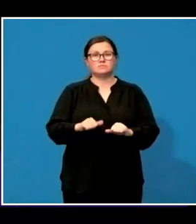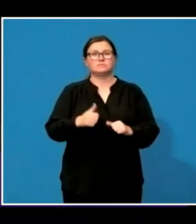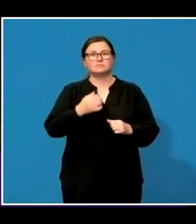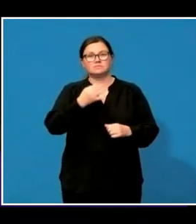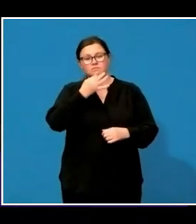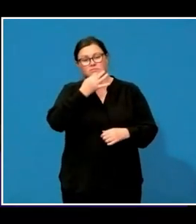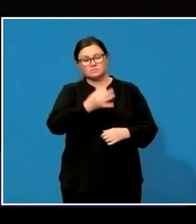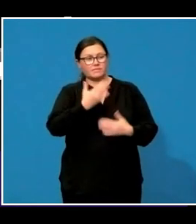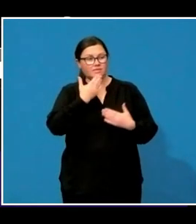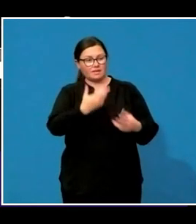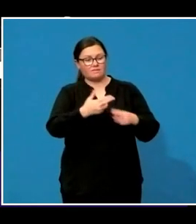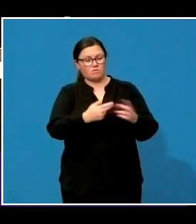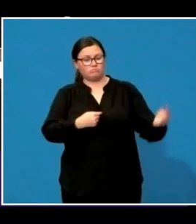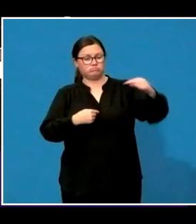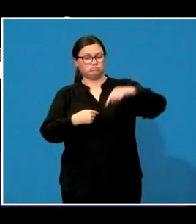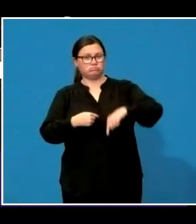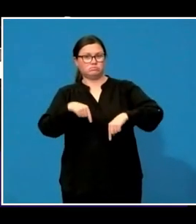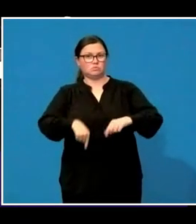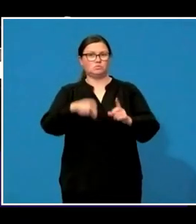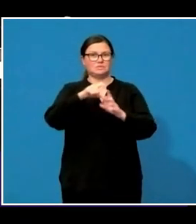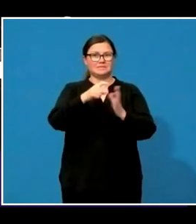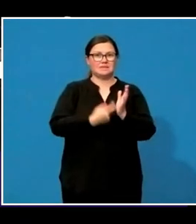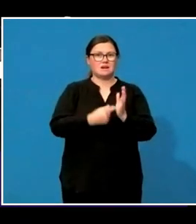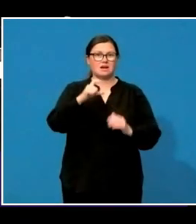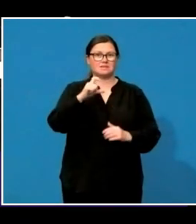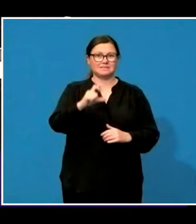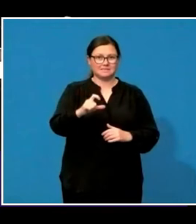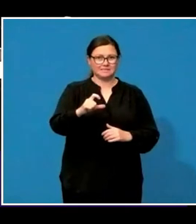Royal Commission, even though you didn't have quite as far to go as some of our other